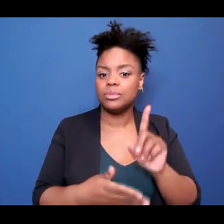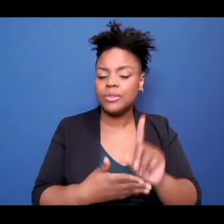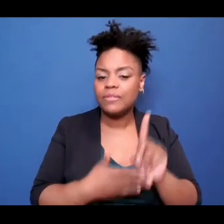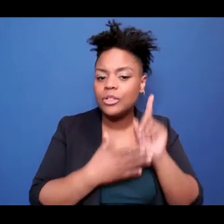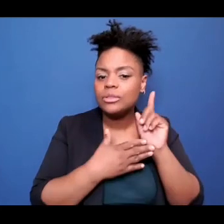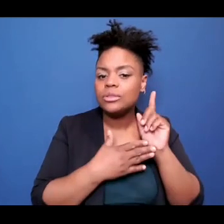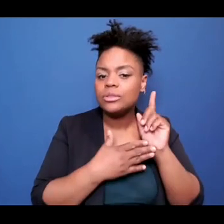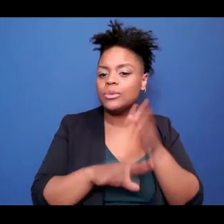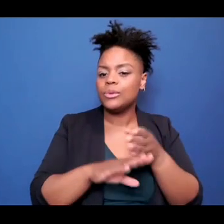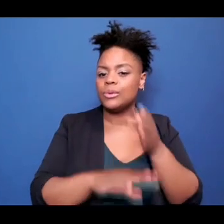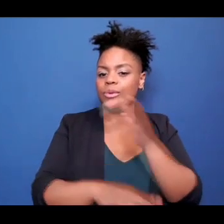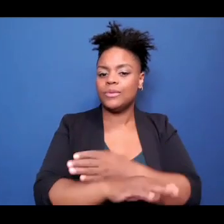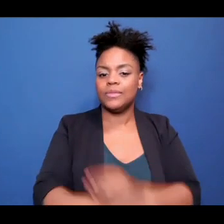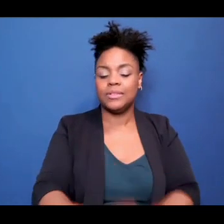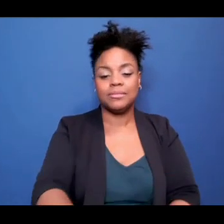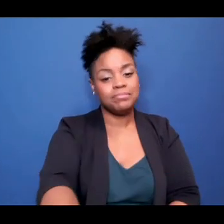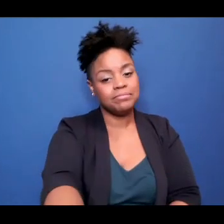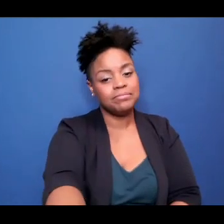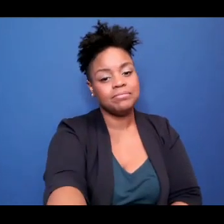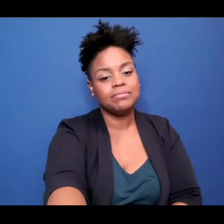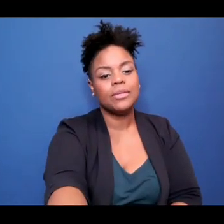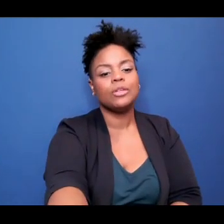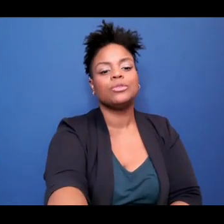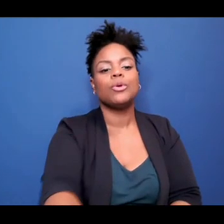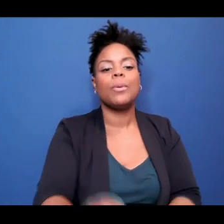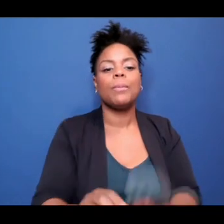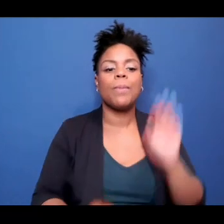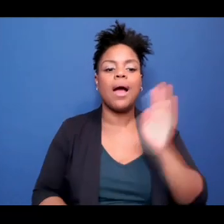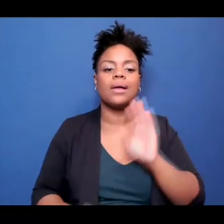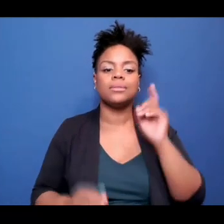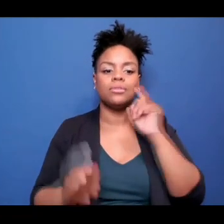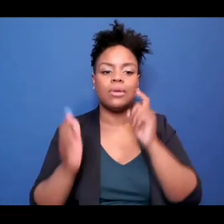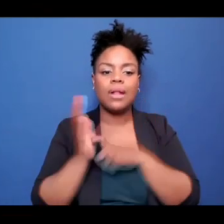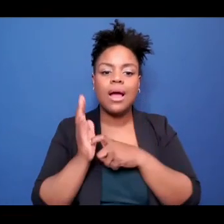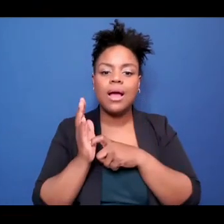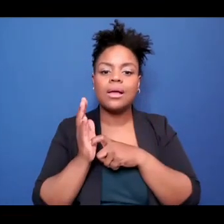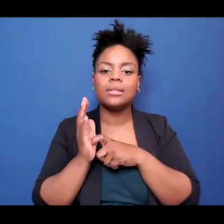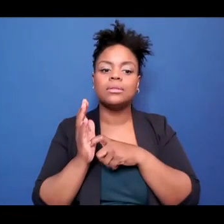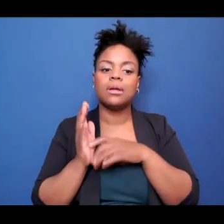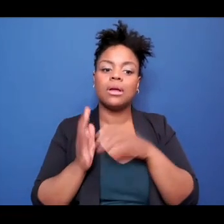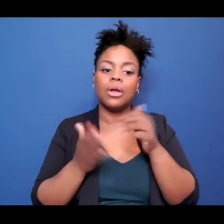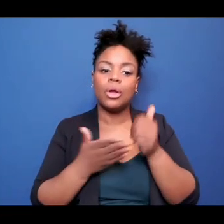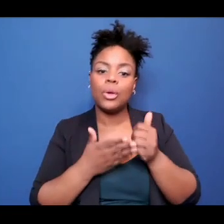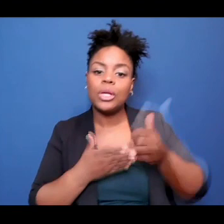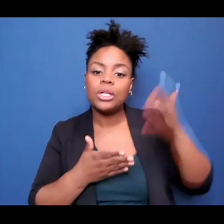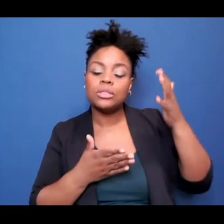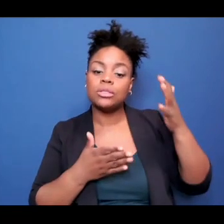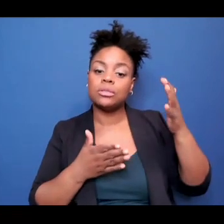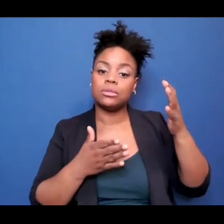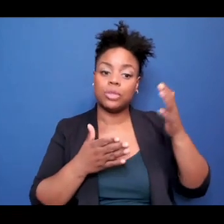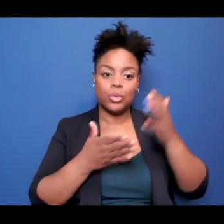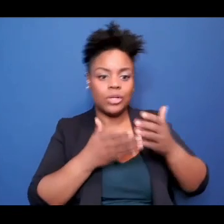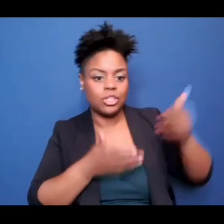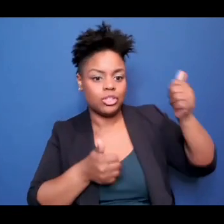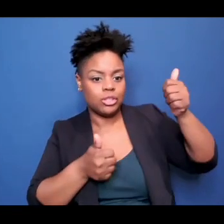SUBTLE EXPECTATIONS FOR WHITENESS. SO IN BOSTON WE EXAMINED THREE NEIGHBORHOODS THAT COULD BE CHARACTERIZED AS RICH, RICHER